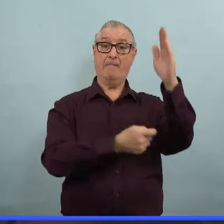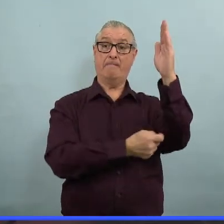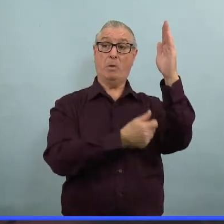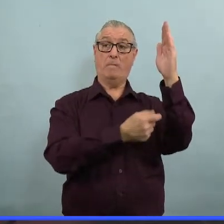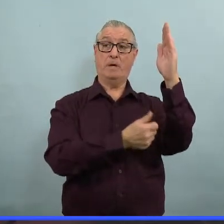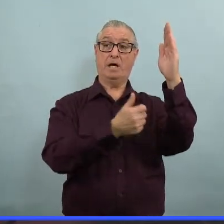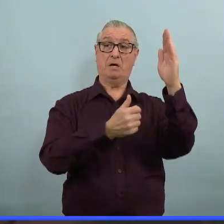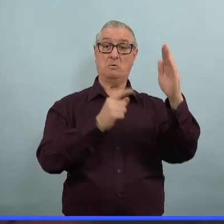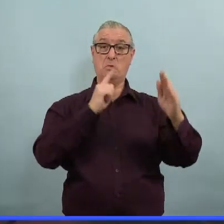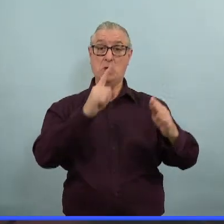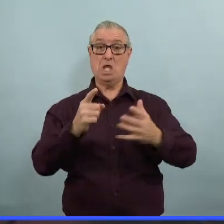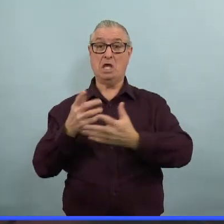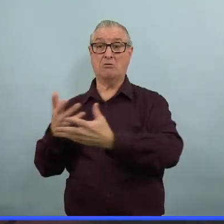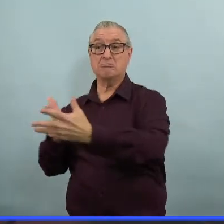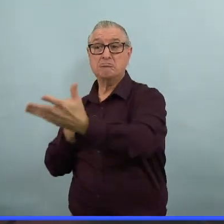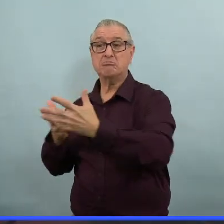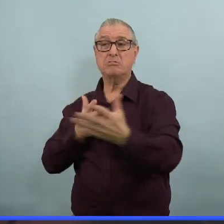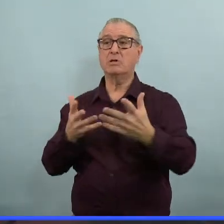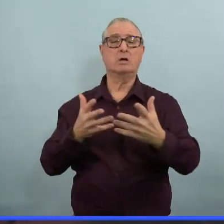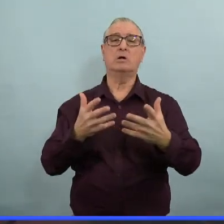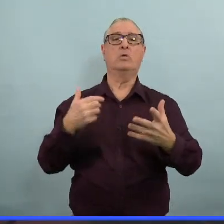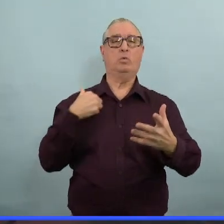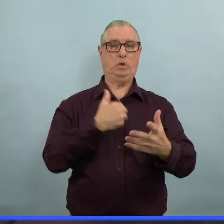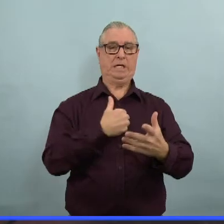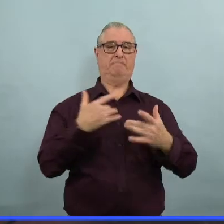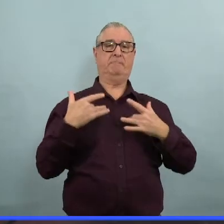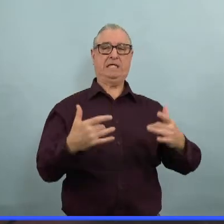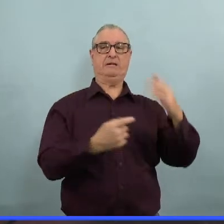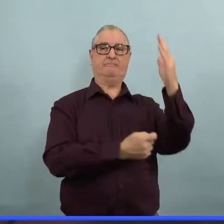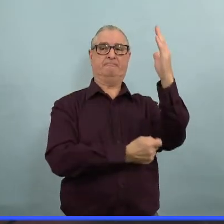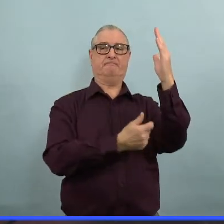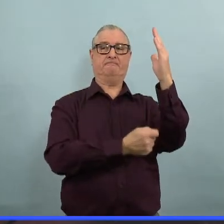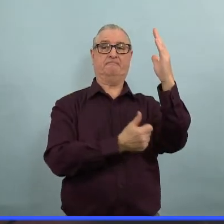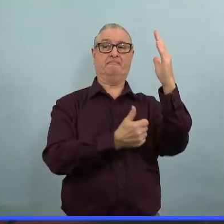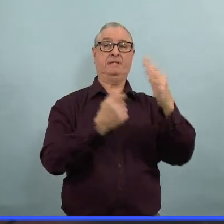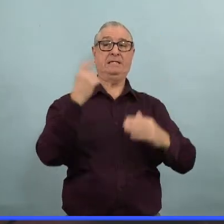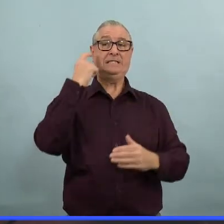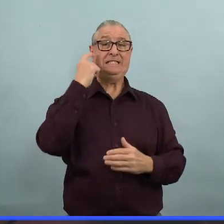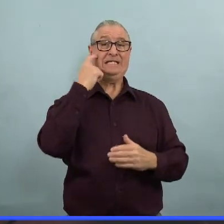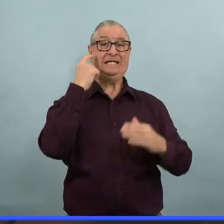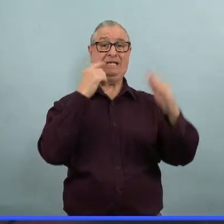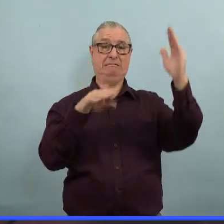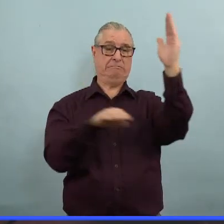coming in so this is a very moderate modest uh loosening of these these restrictions so public